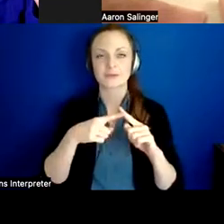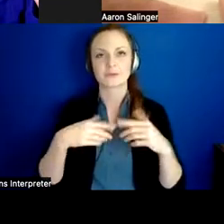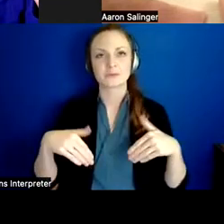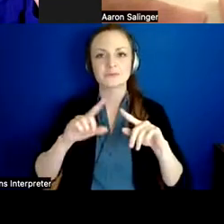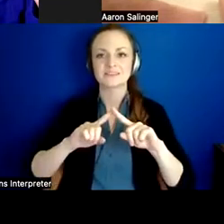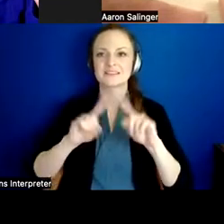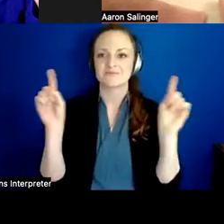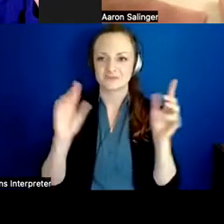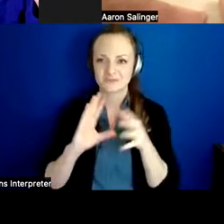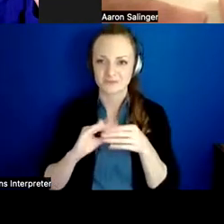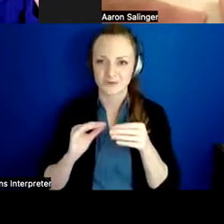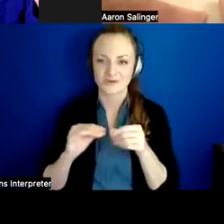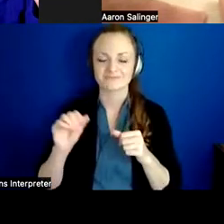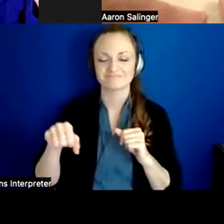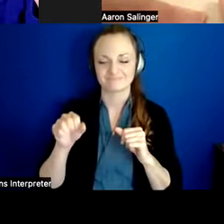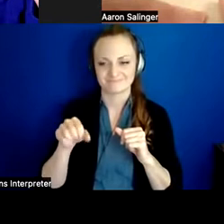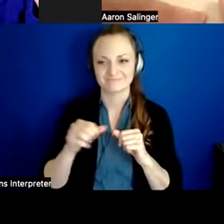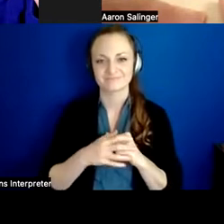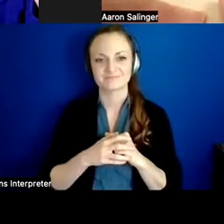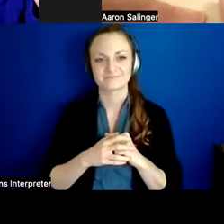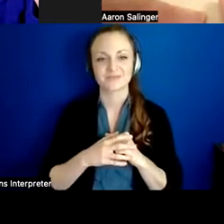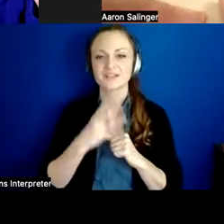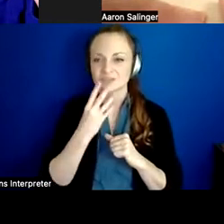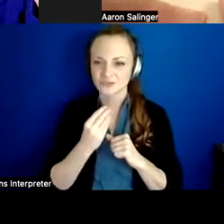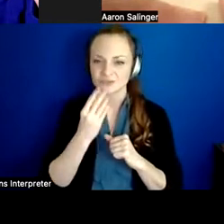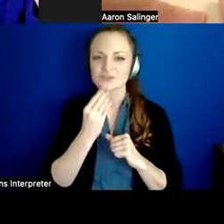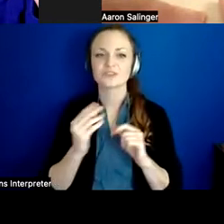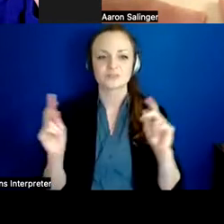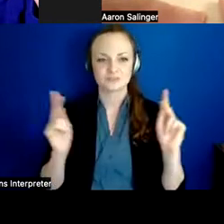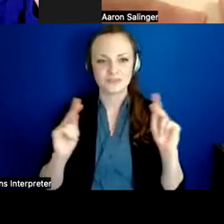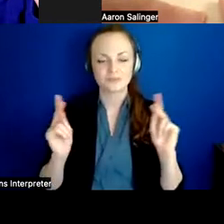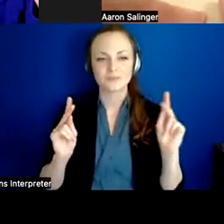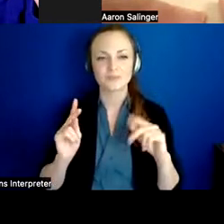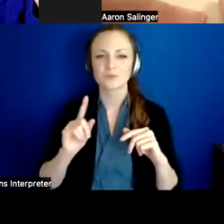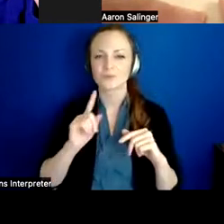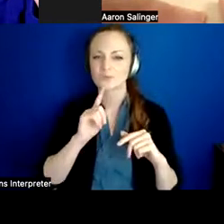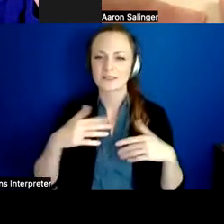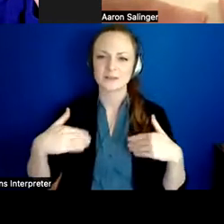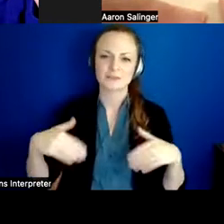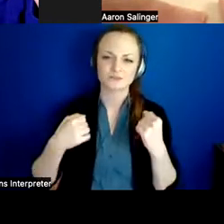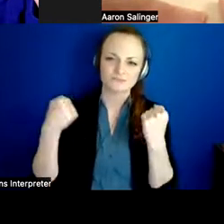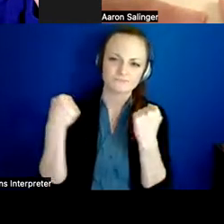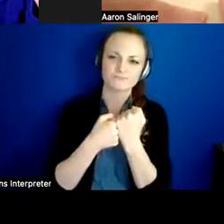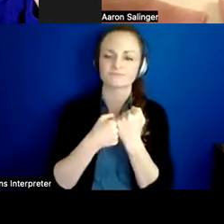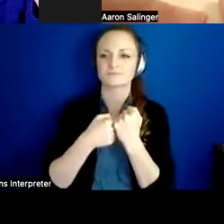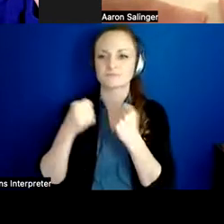20:00:37 But There's the Jews are big on are big on ritual day on ritual.